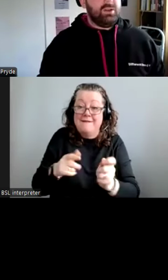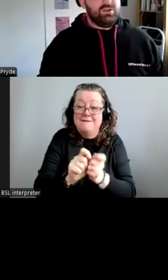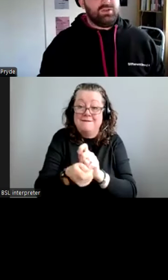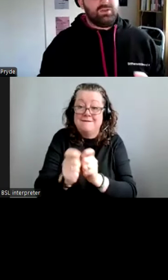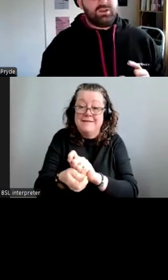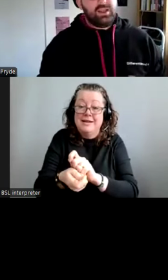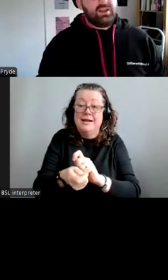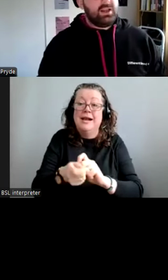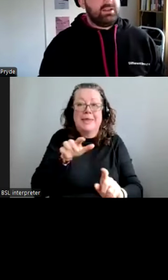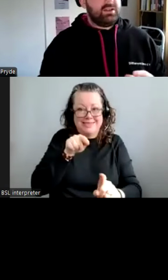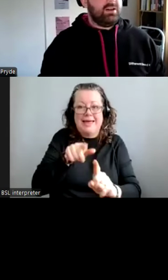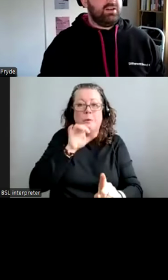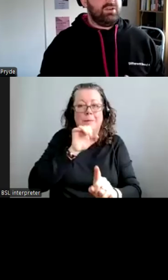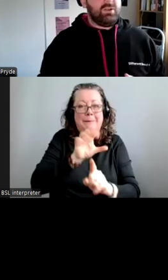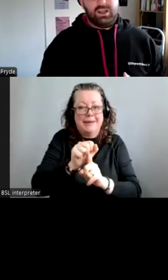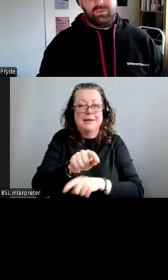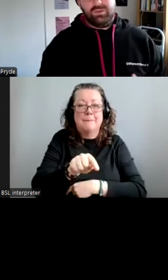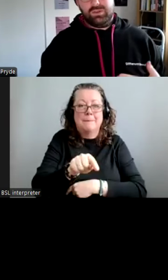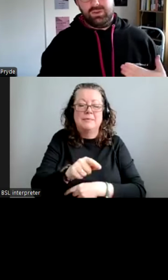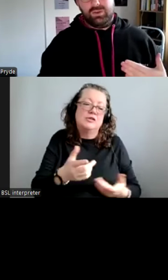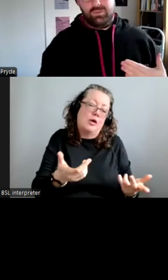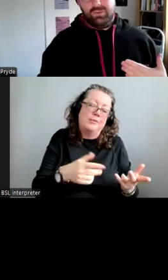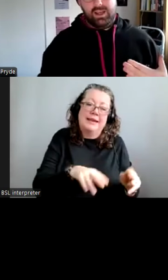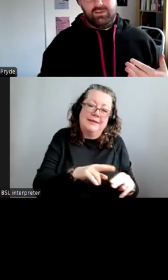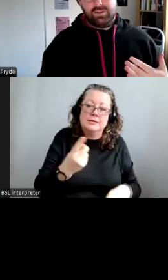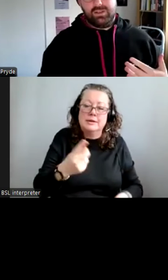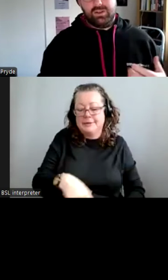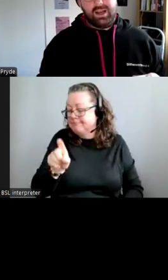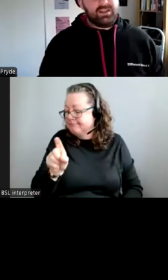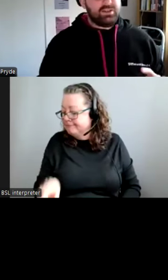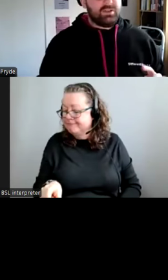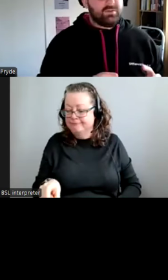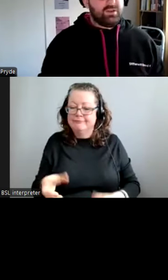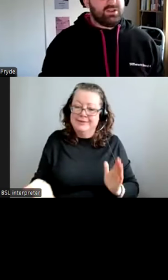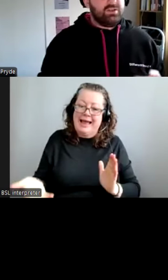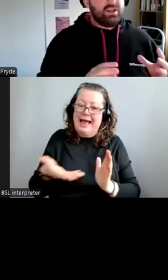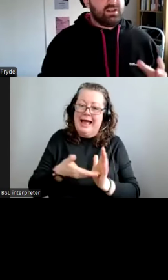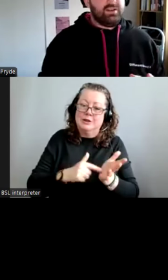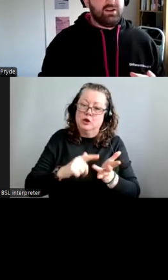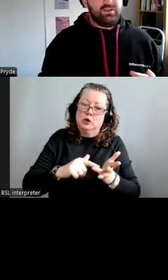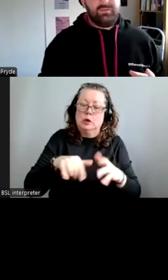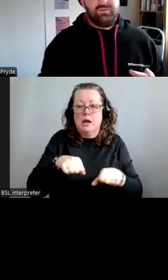when you click Add to Cart, you are able to, first of all, add additional information onto Add to Cart.